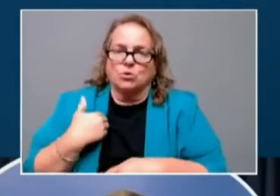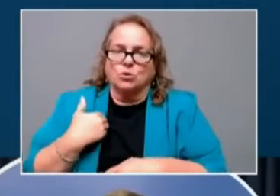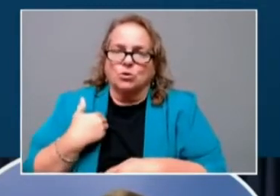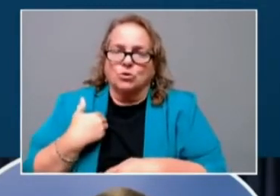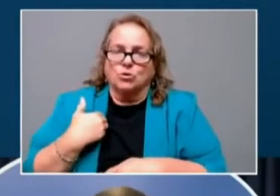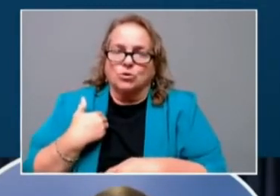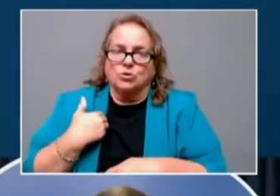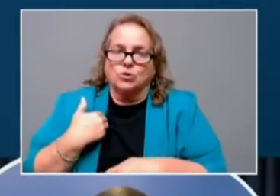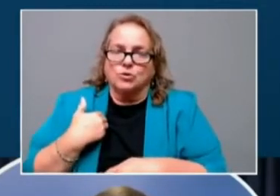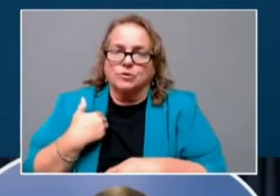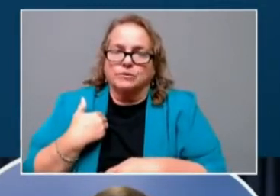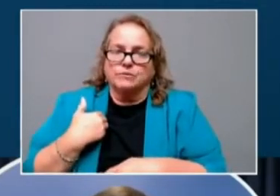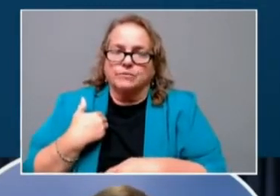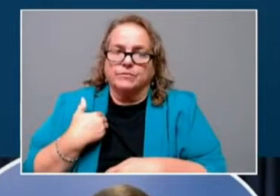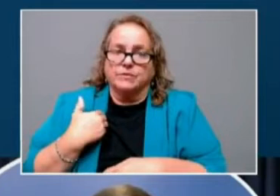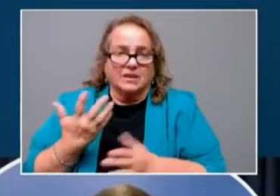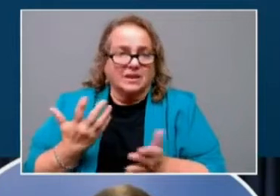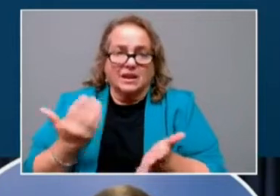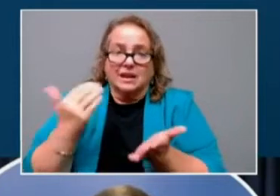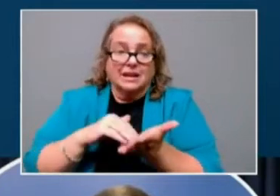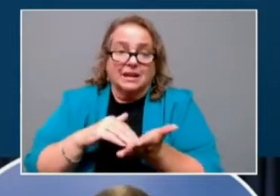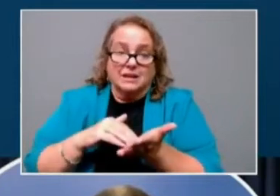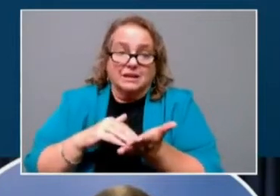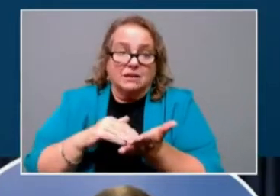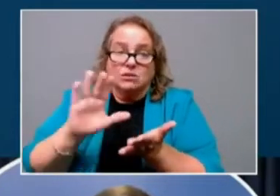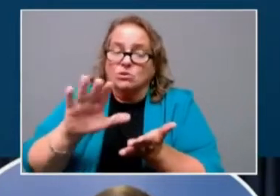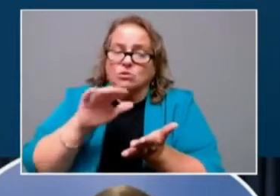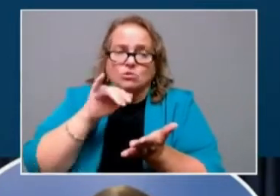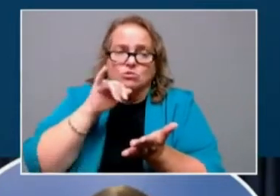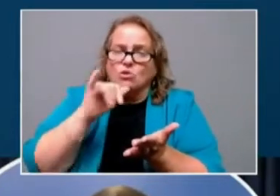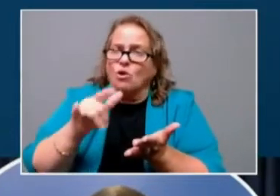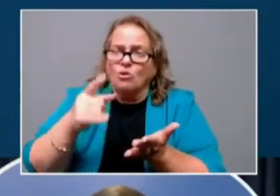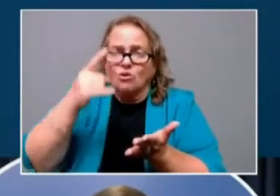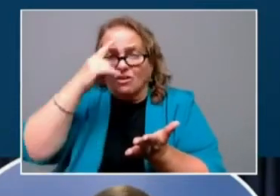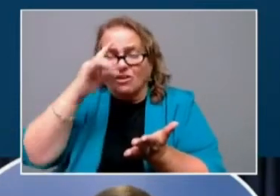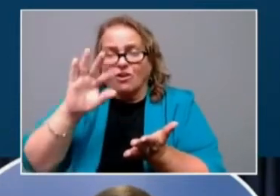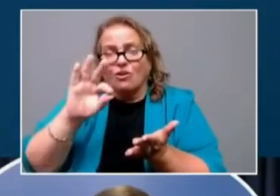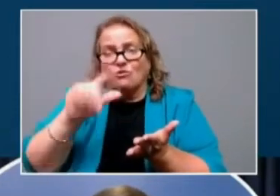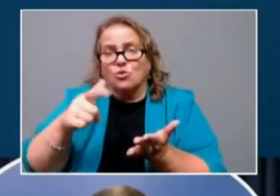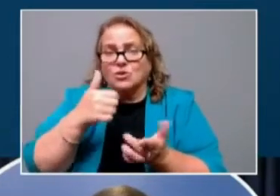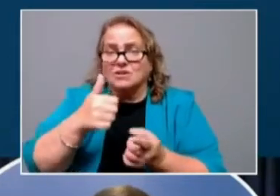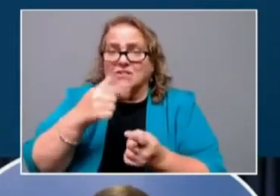So again, don't fool yourself. I heard a whole lot last year about how Covid